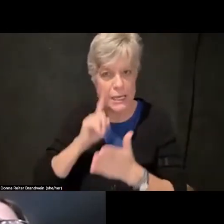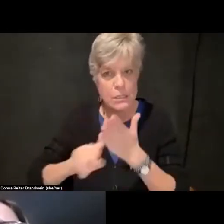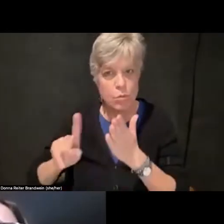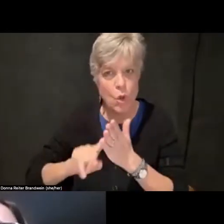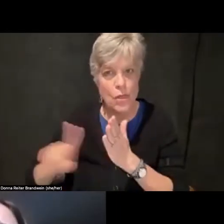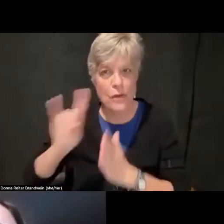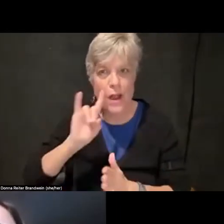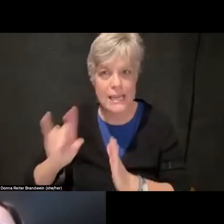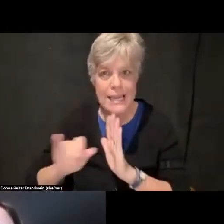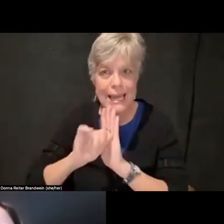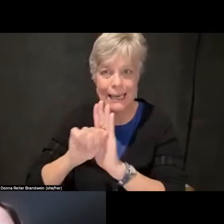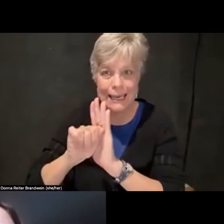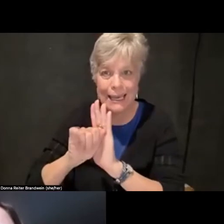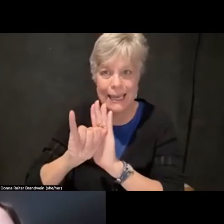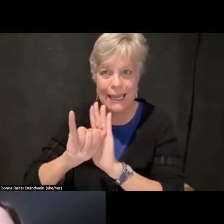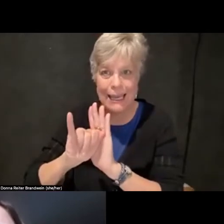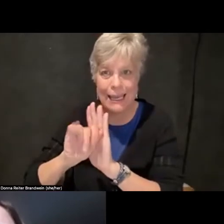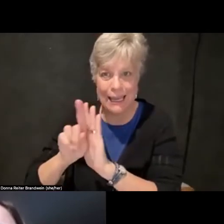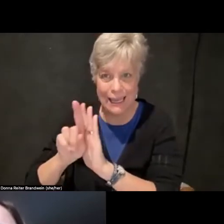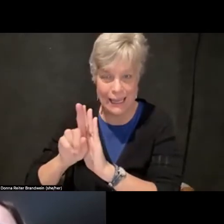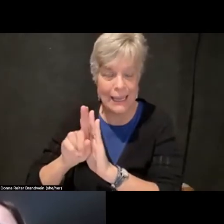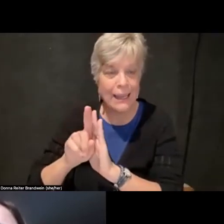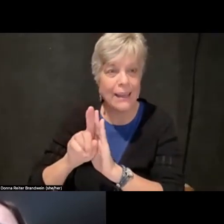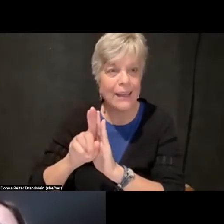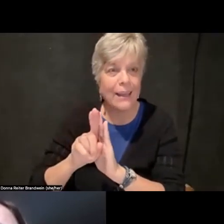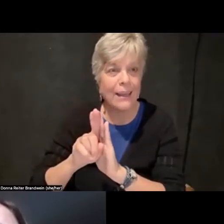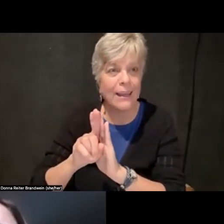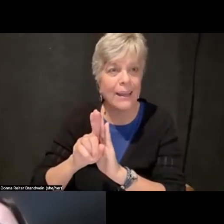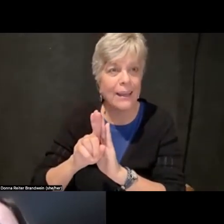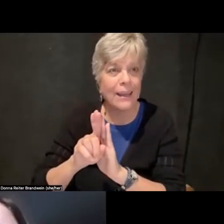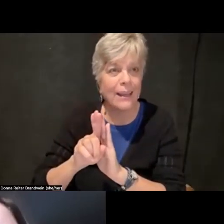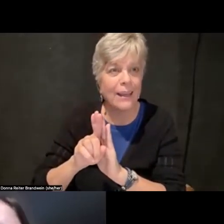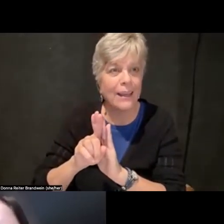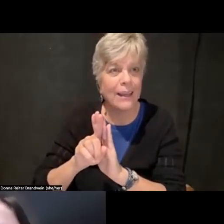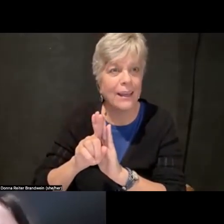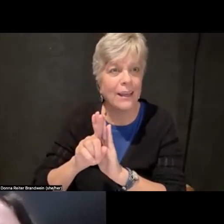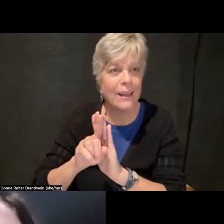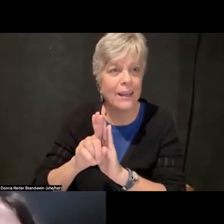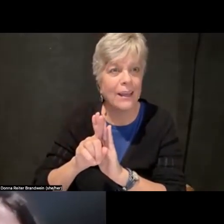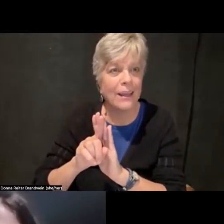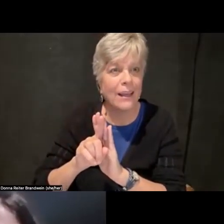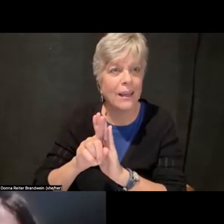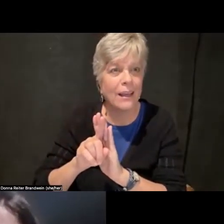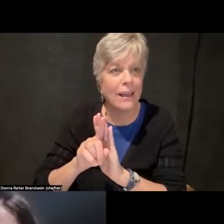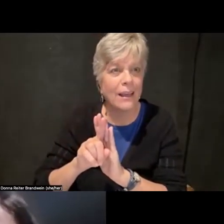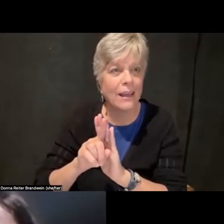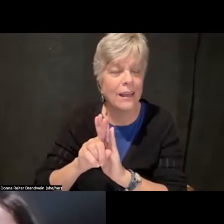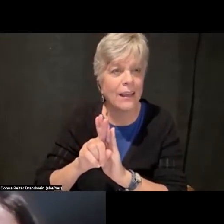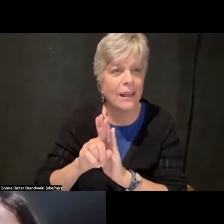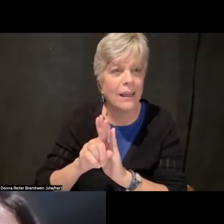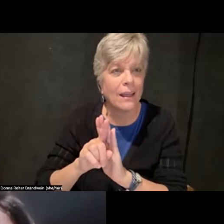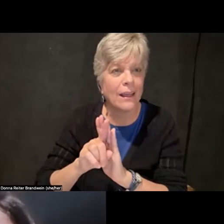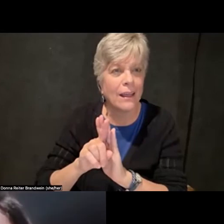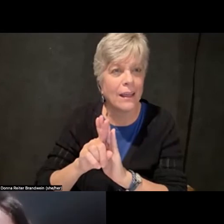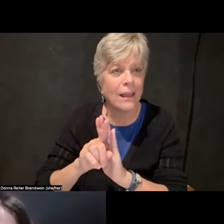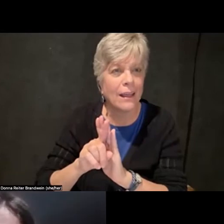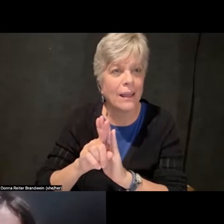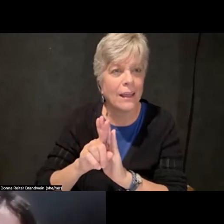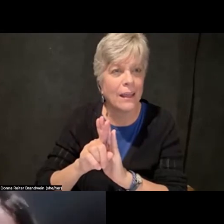but then don't necessarily have to overly validate just to get their experience